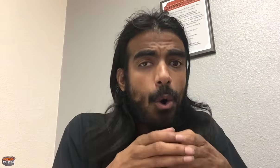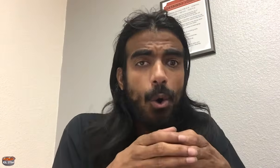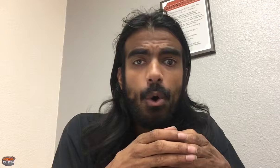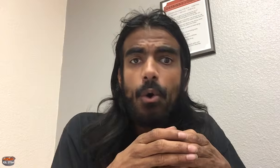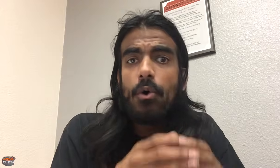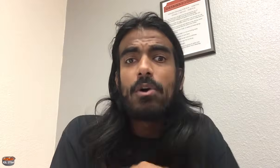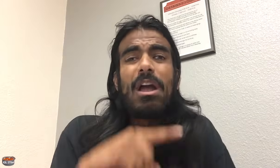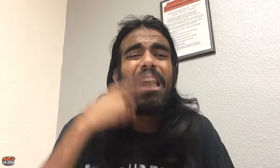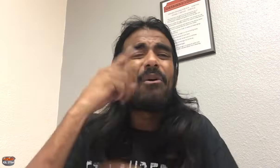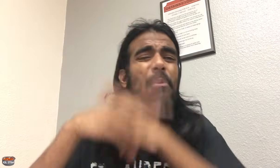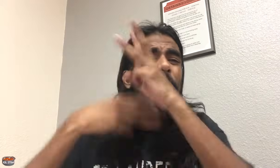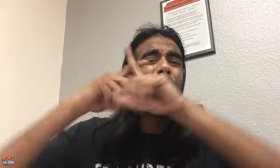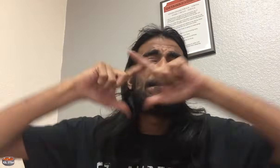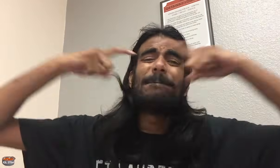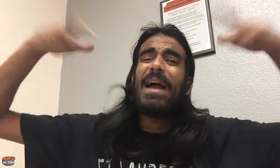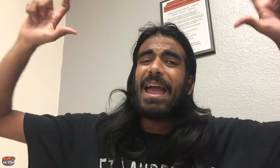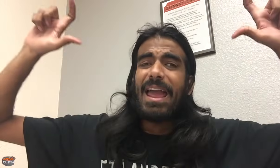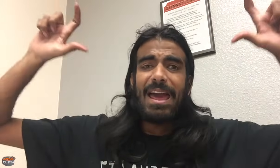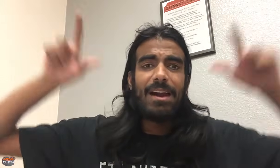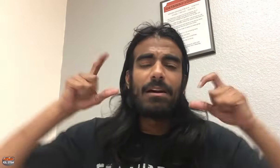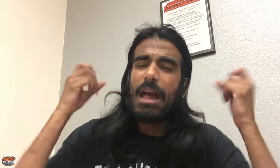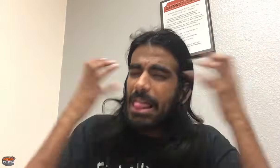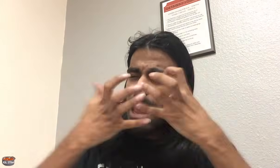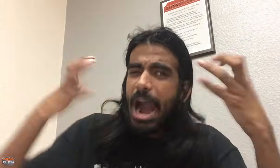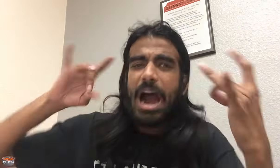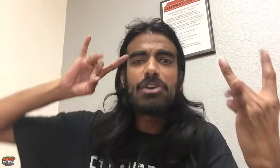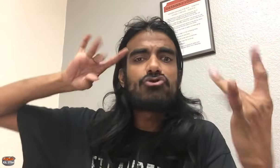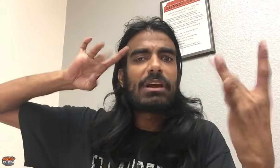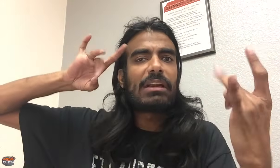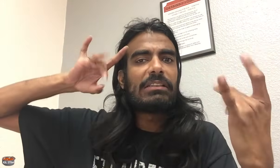world, it's very small, it's limited. The hearing world is